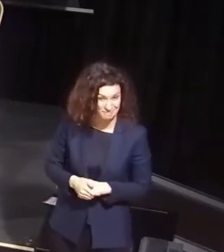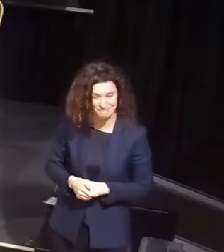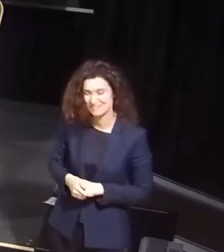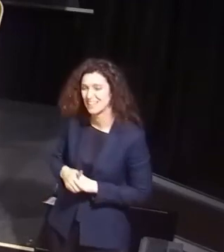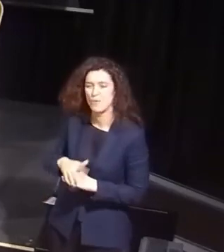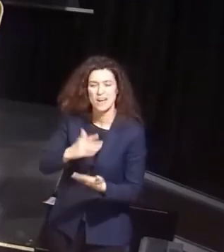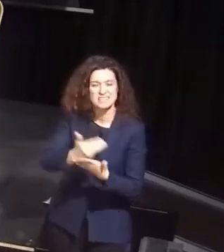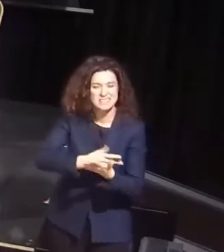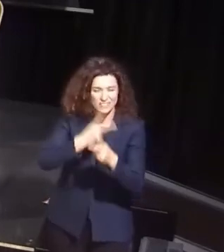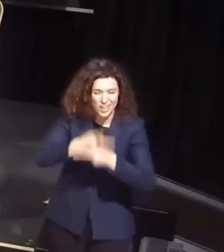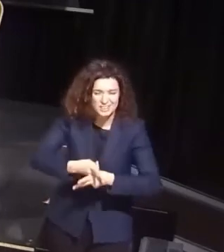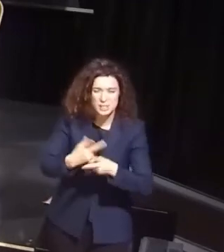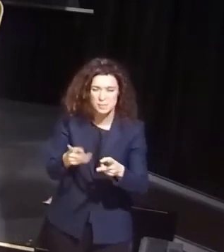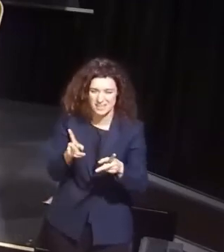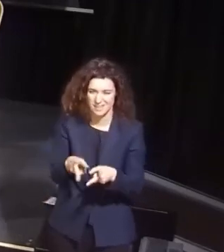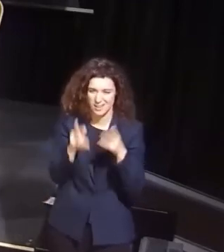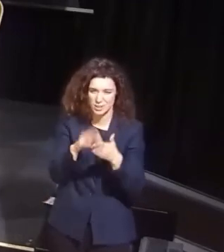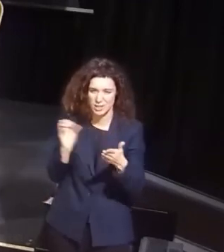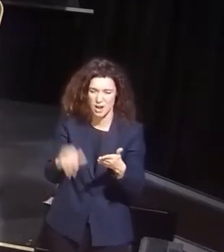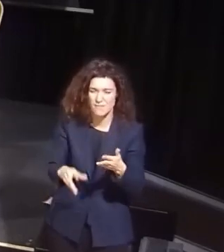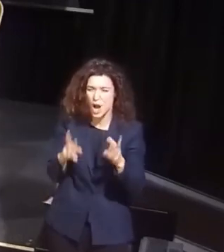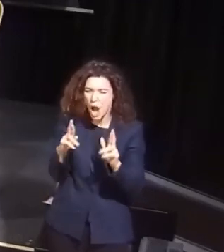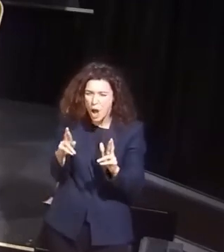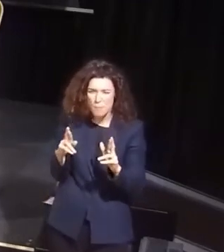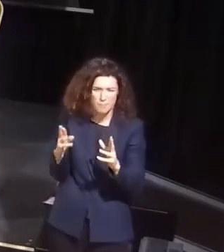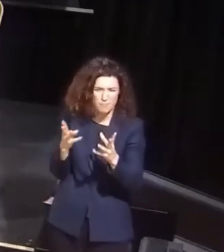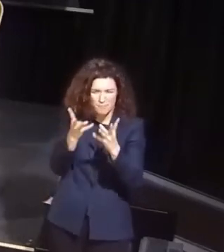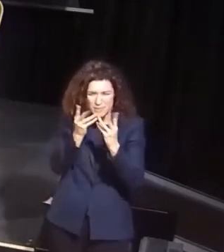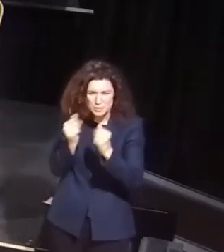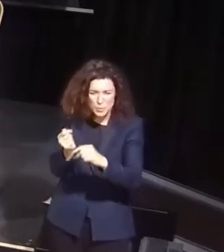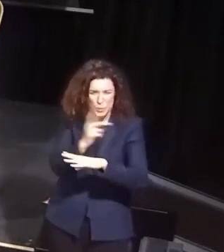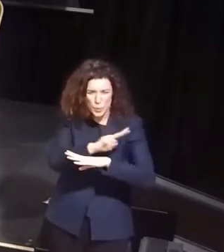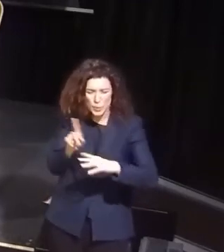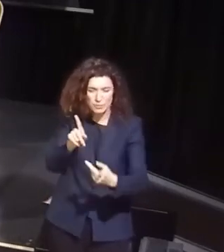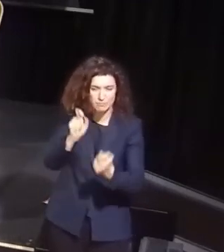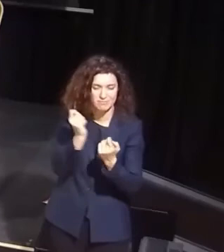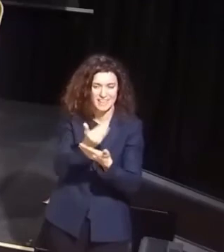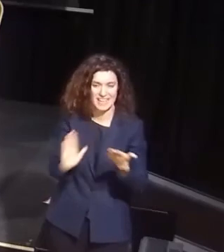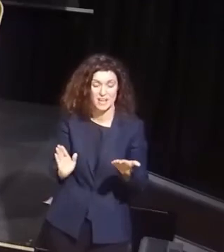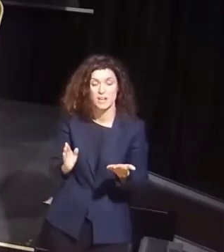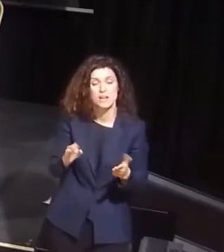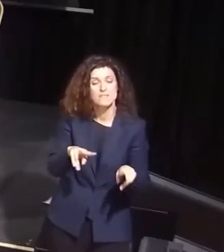I've cut that bit out, hopefully it's not too noticeable for you. The video is only 40 seconds long to a minute.